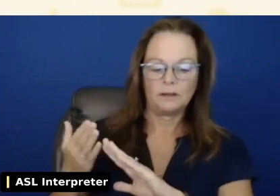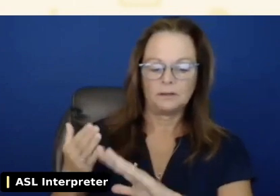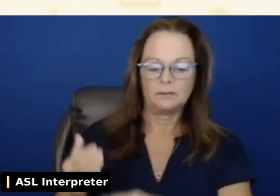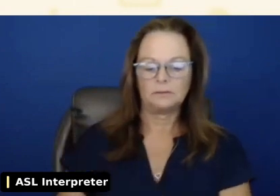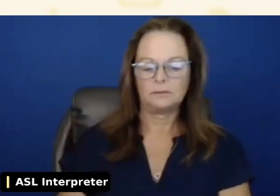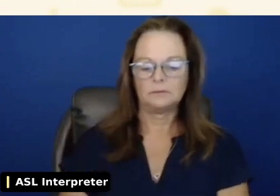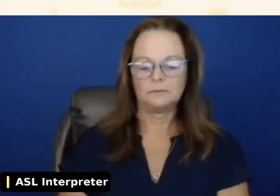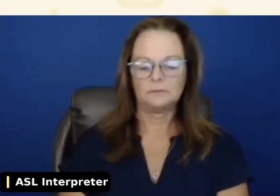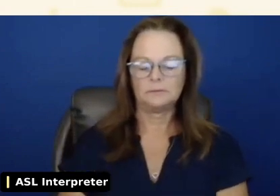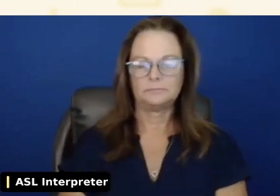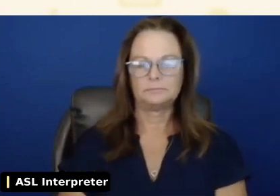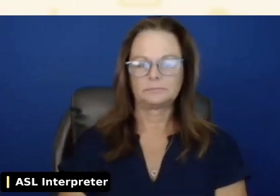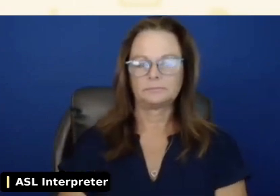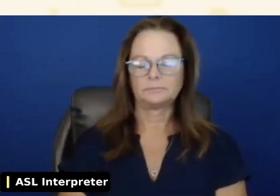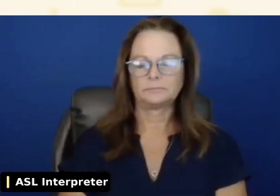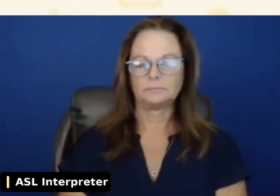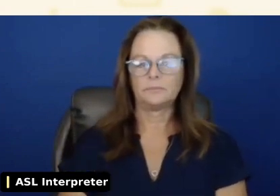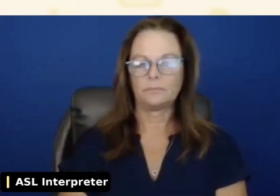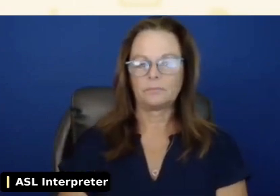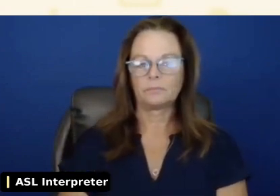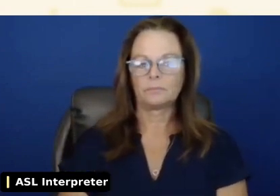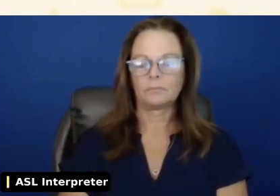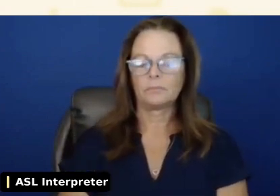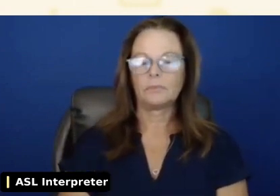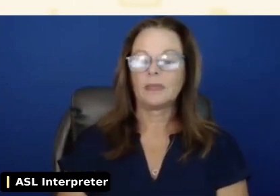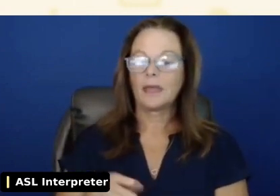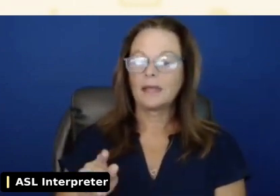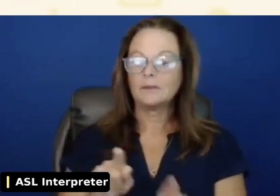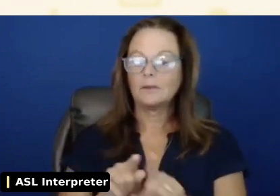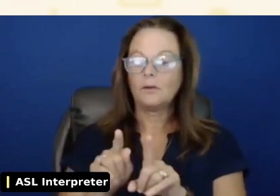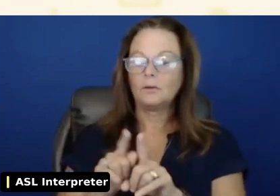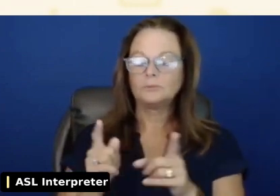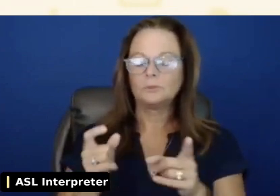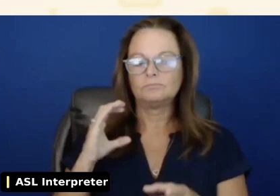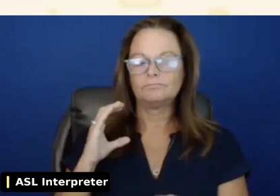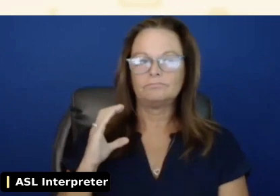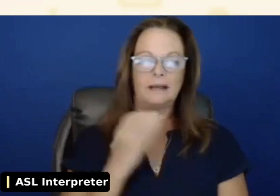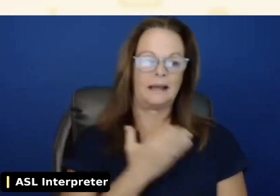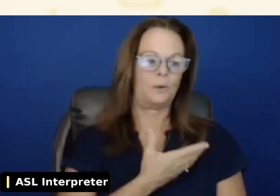and our spaces, but also our technologies to handle the power